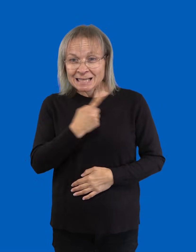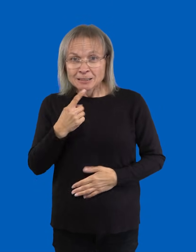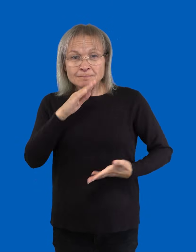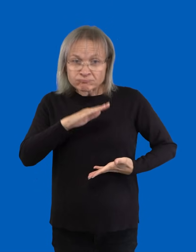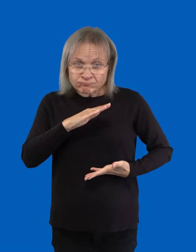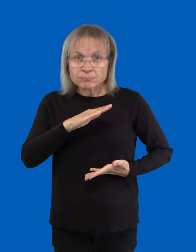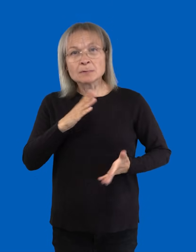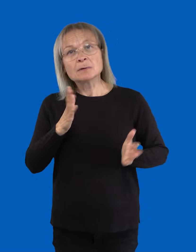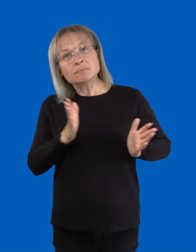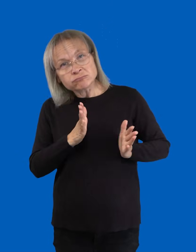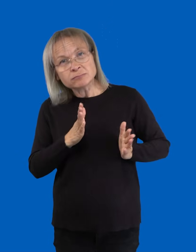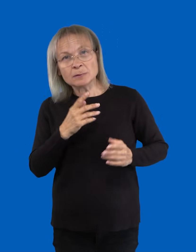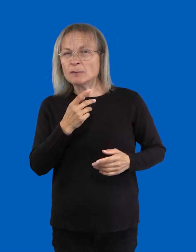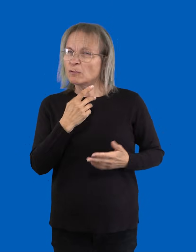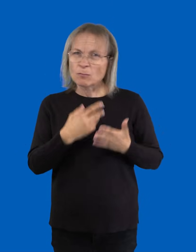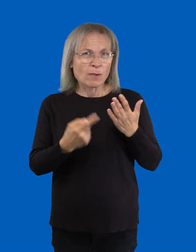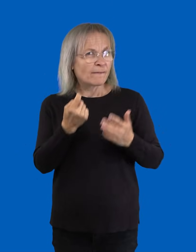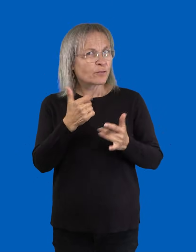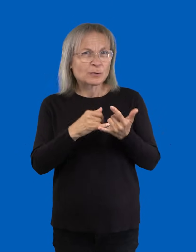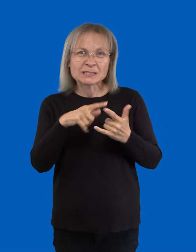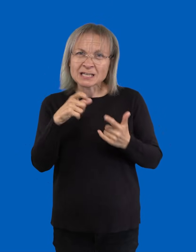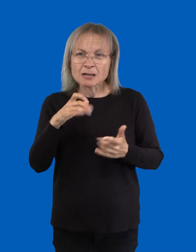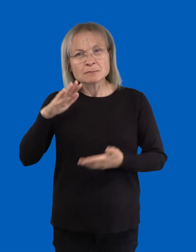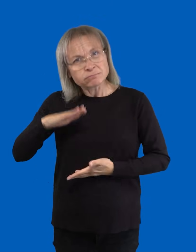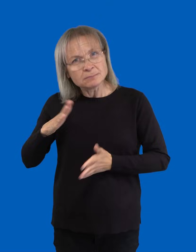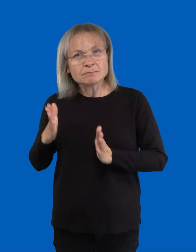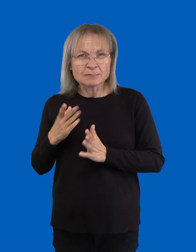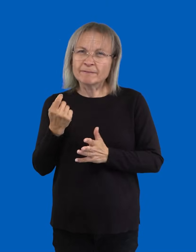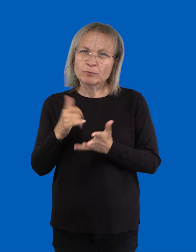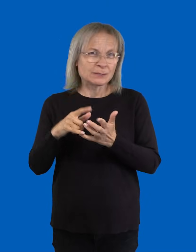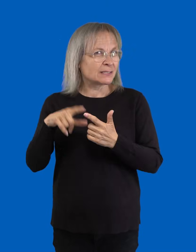Each one only takes a few seconds.